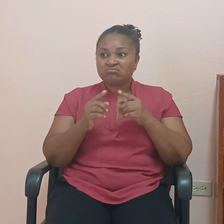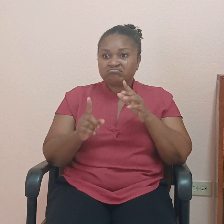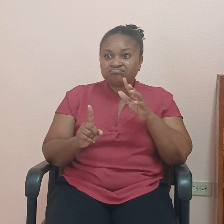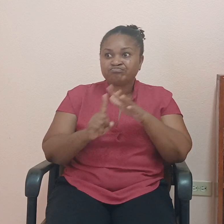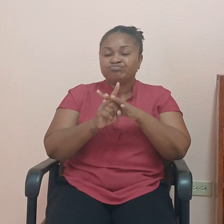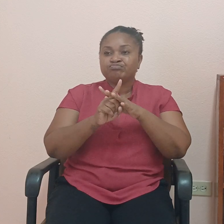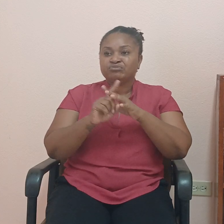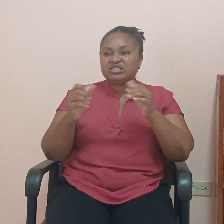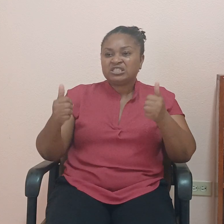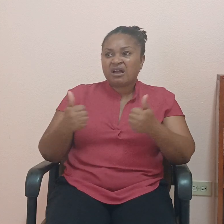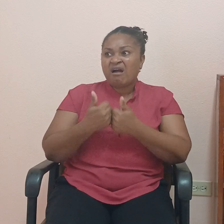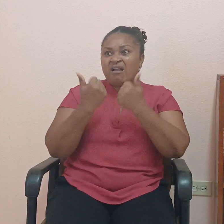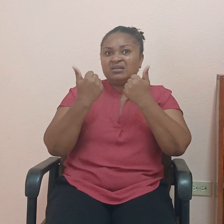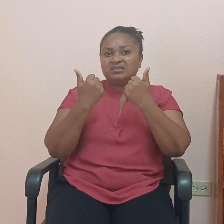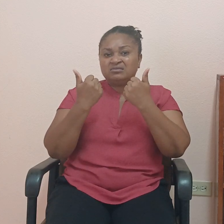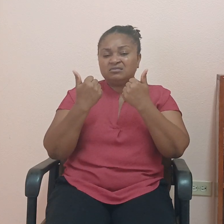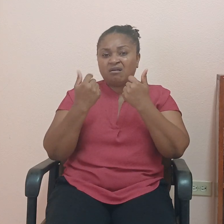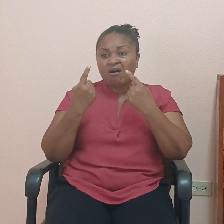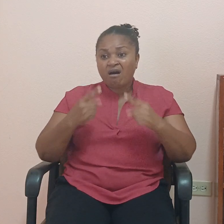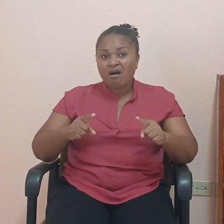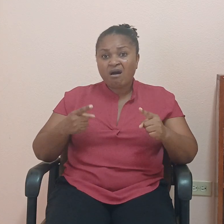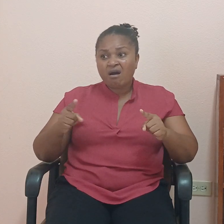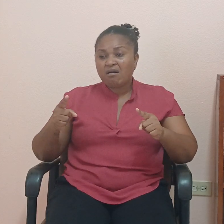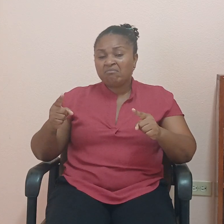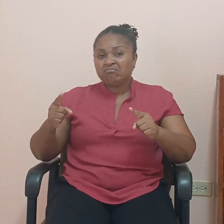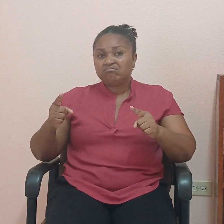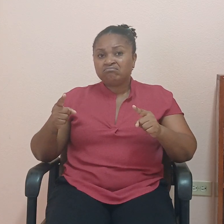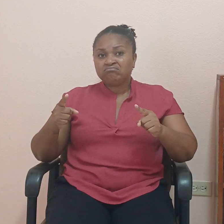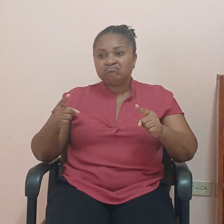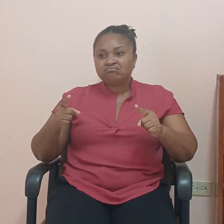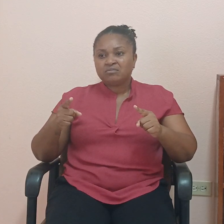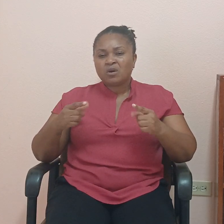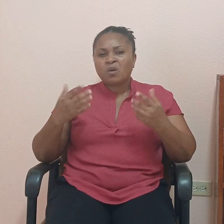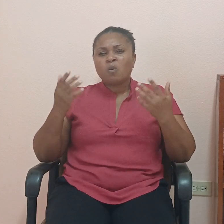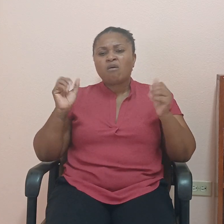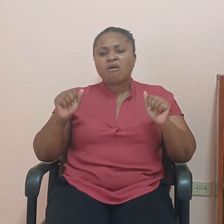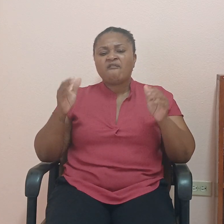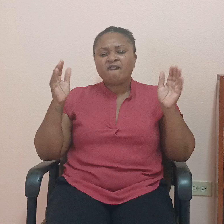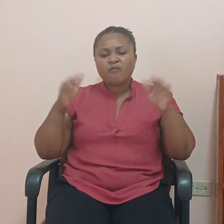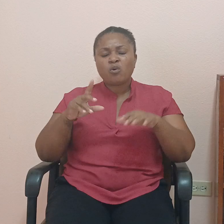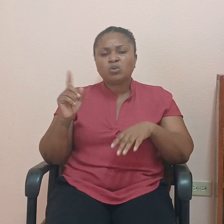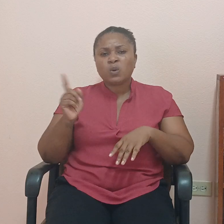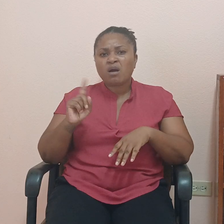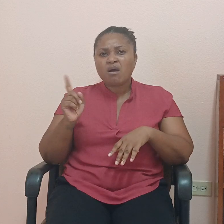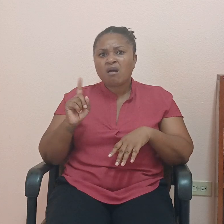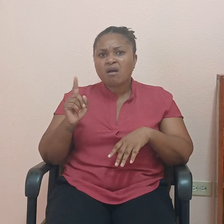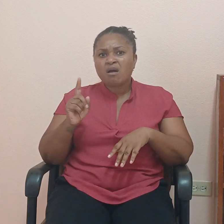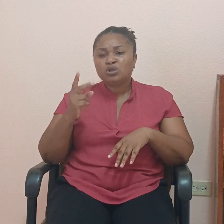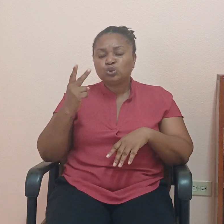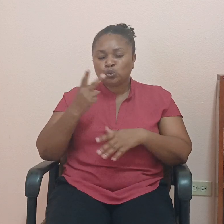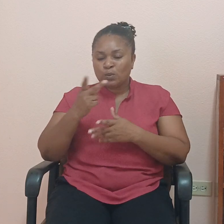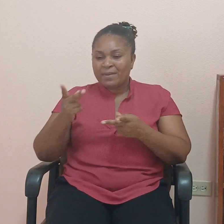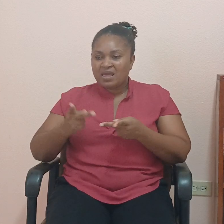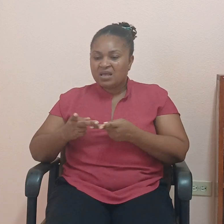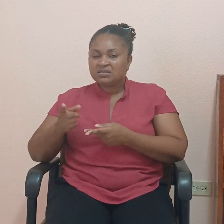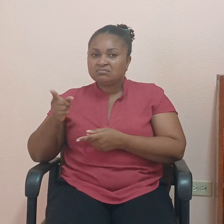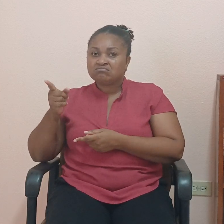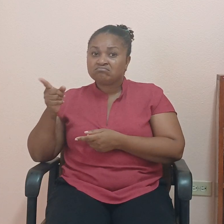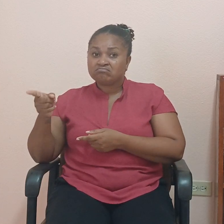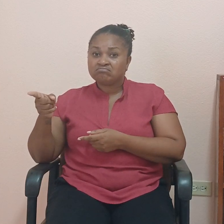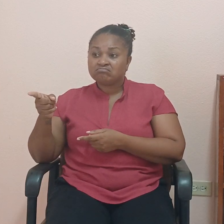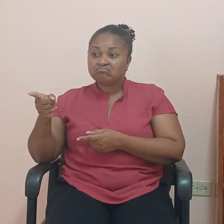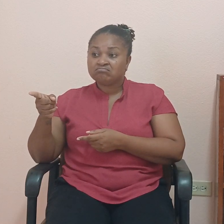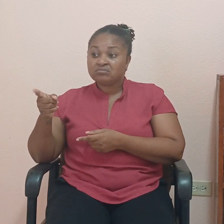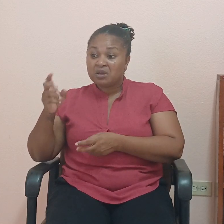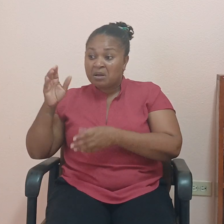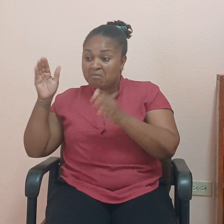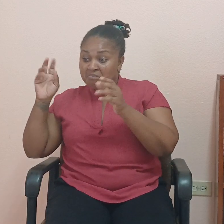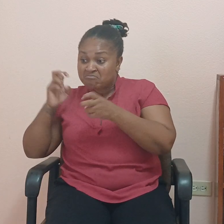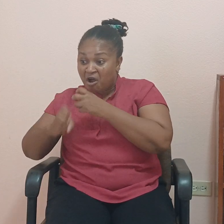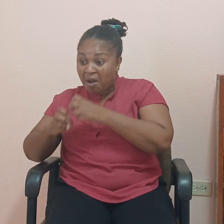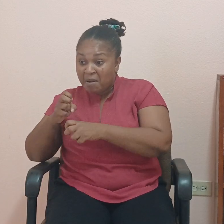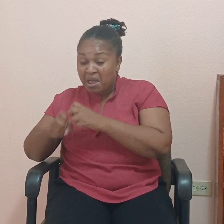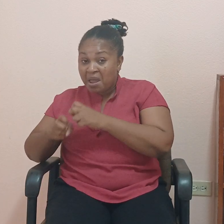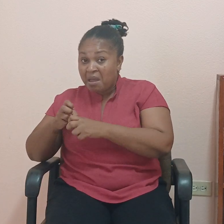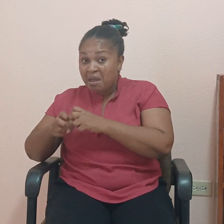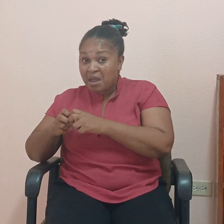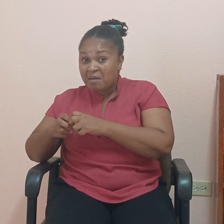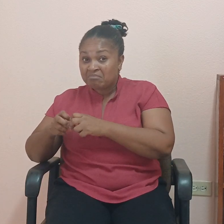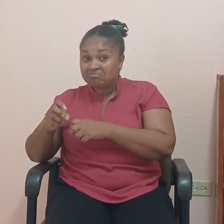SITUATIONS, THERE ARE TWO PLACES WE CAN FOCUS. WE CAN FOCUS ON THE PROBLEM, OR WE CAN FOCUS